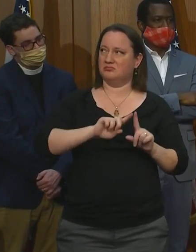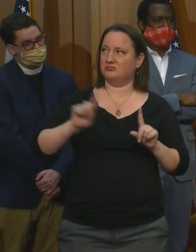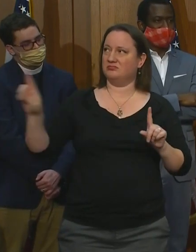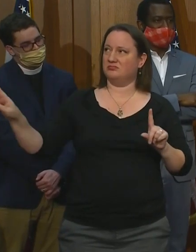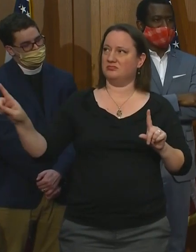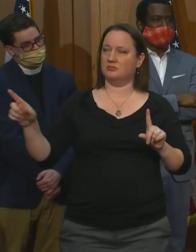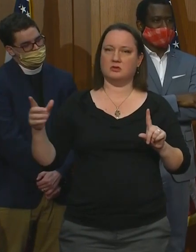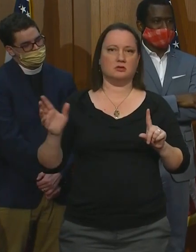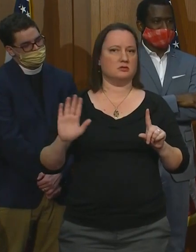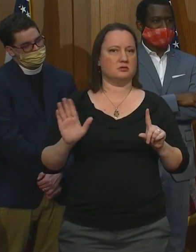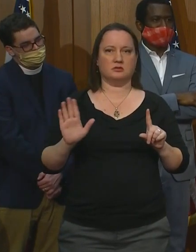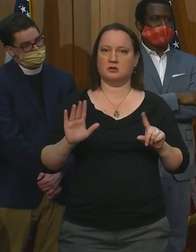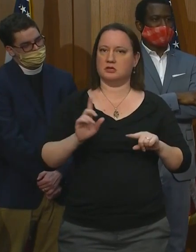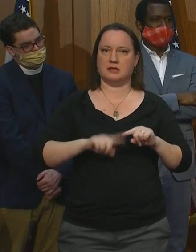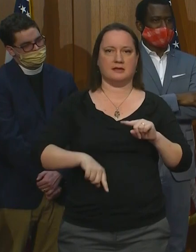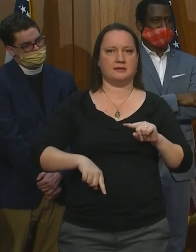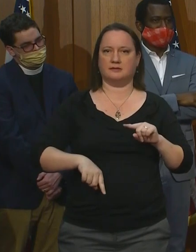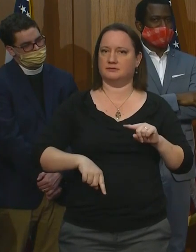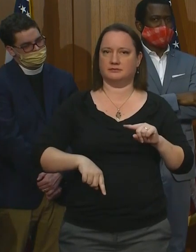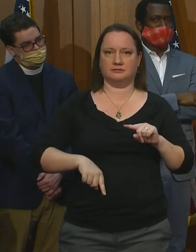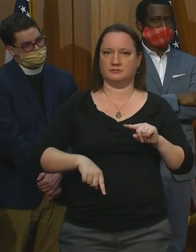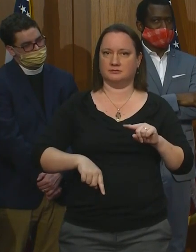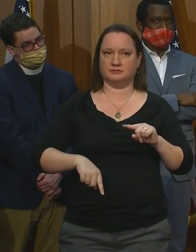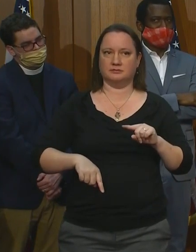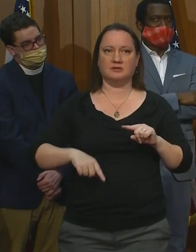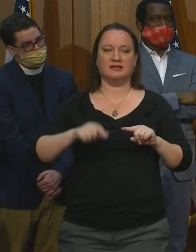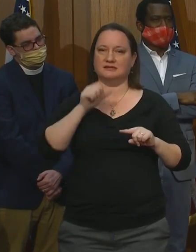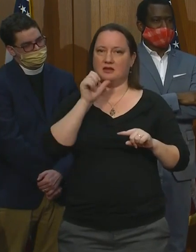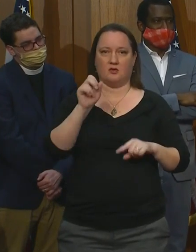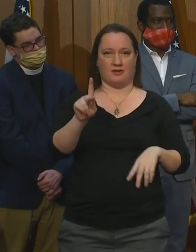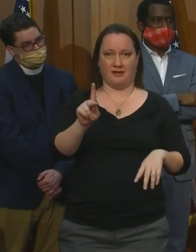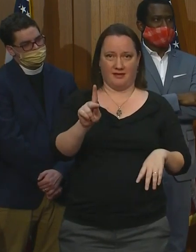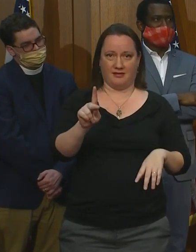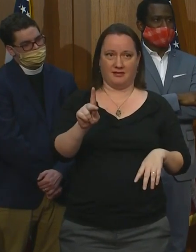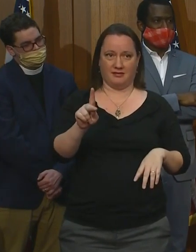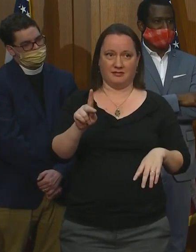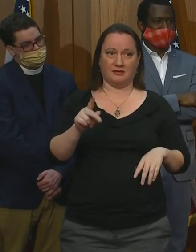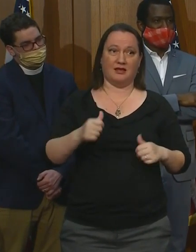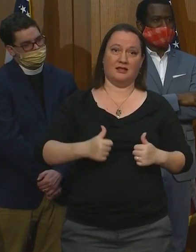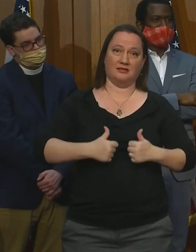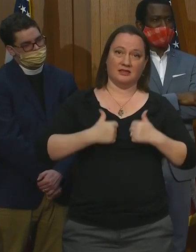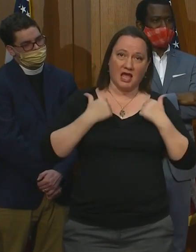BECAUSE YOU DON'T WANT TO CAUSE